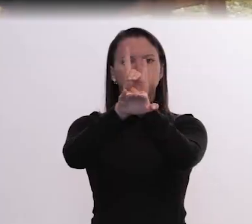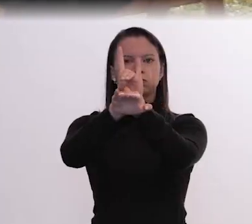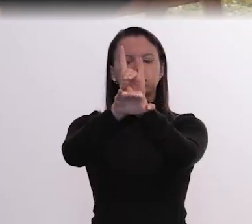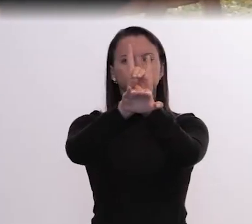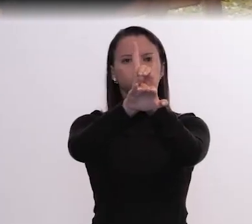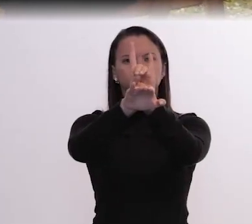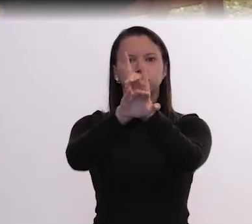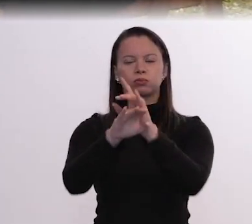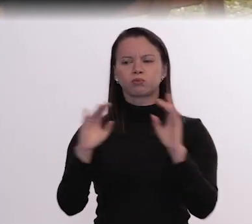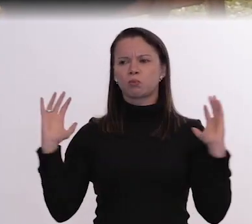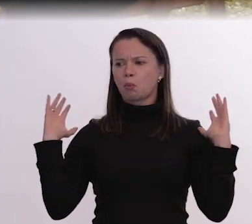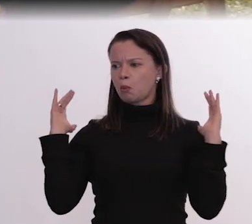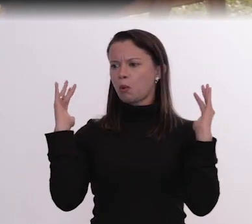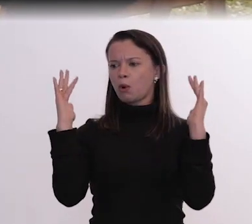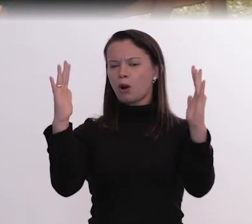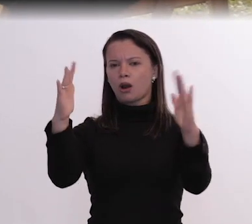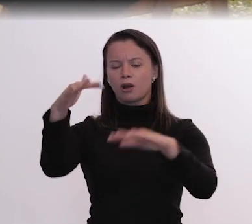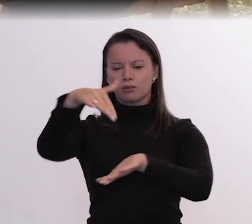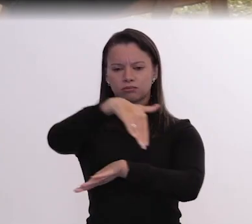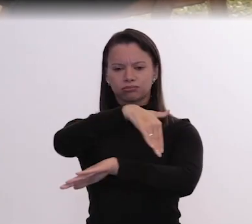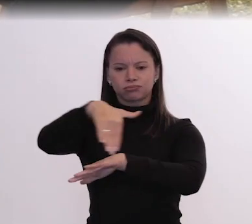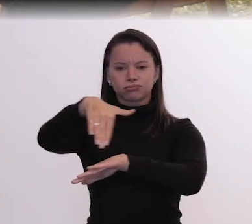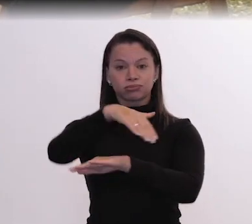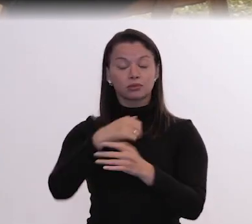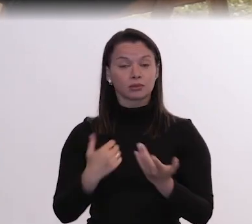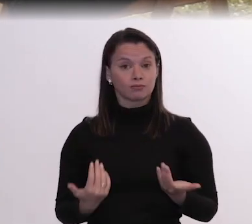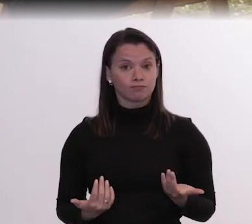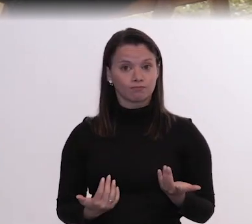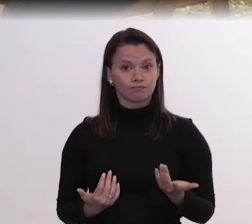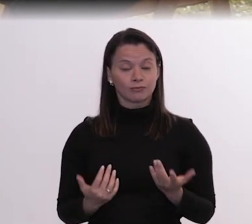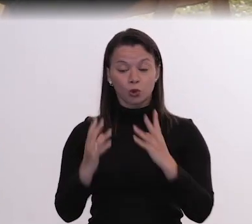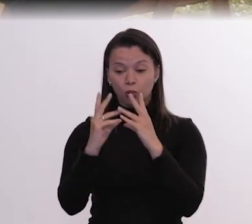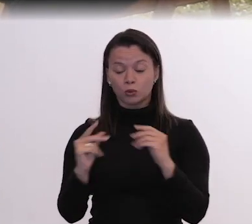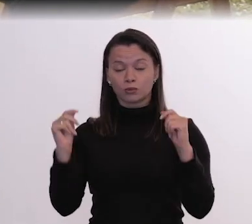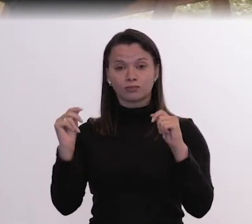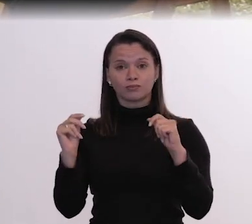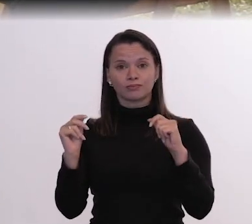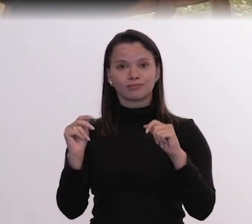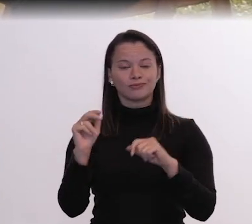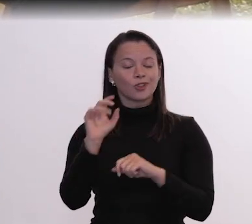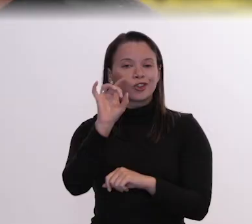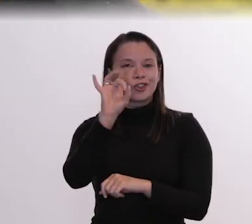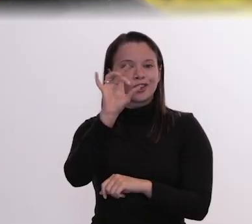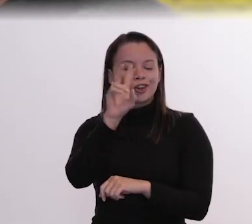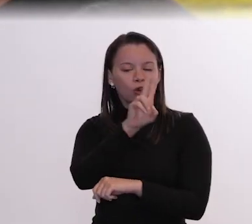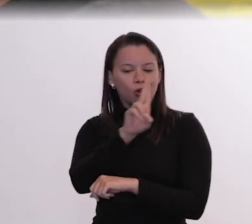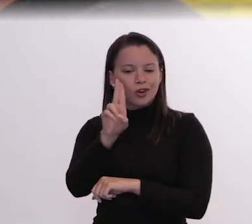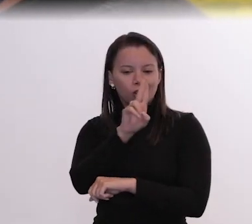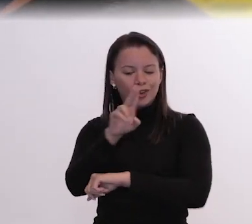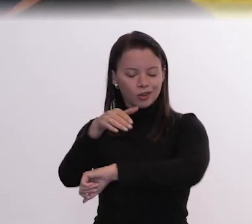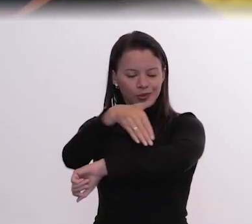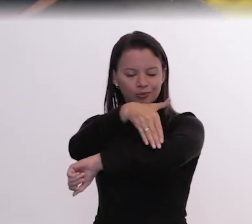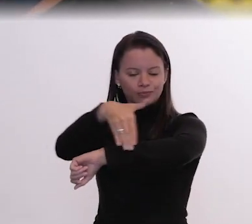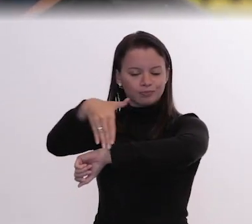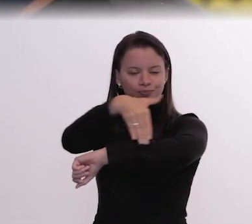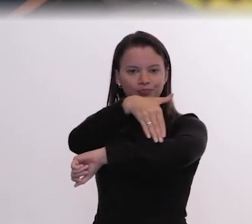He basically disappeared and what remains is the name of the Avenue Dr. Arnaldo Vieira de Carvalho.